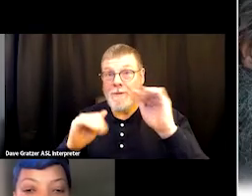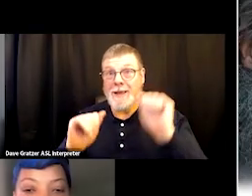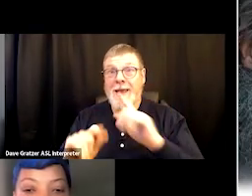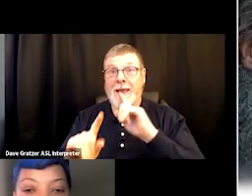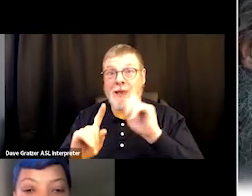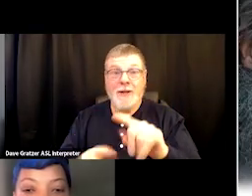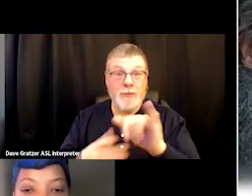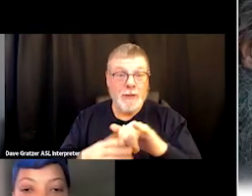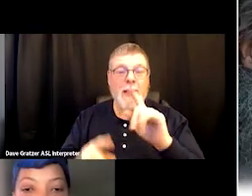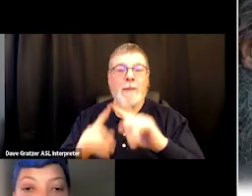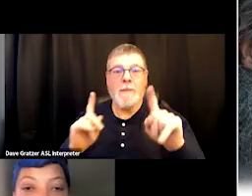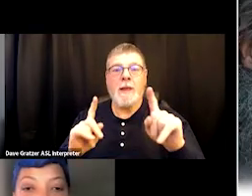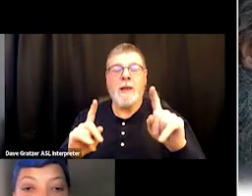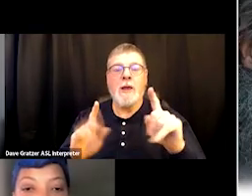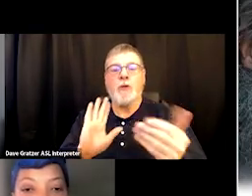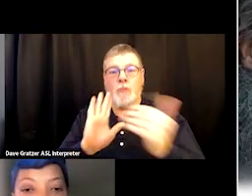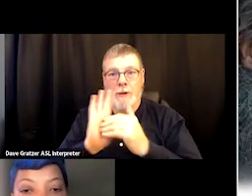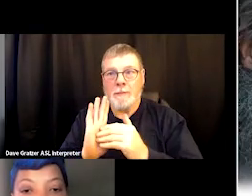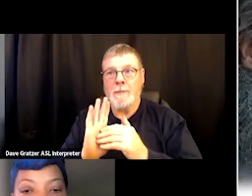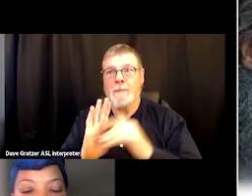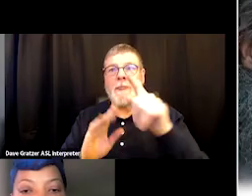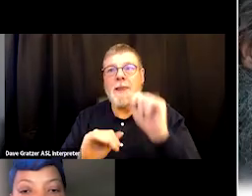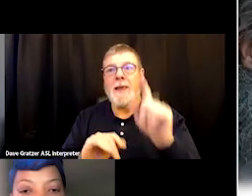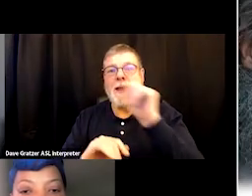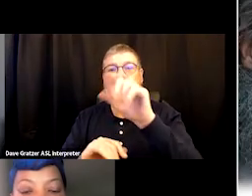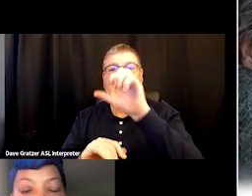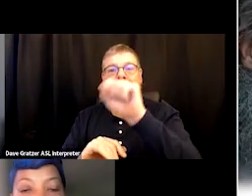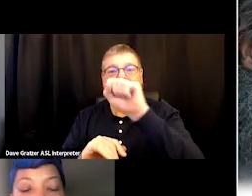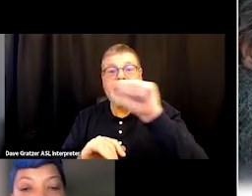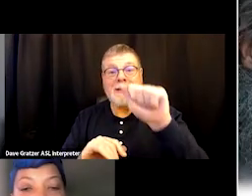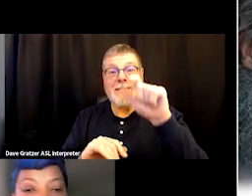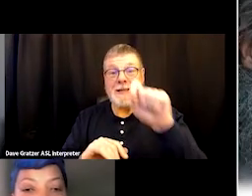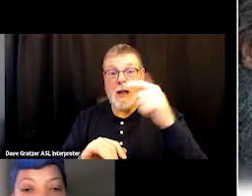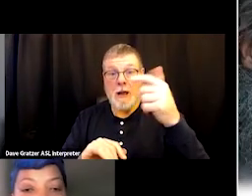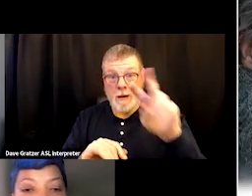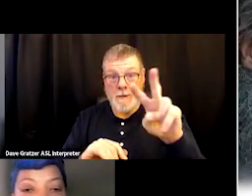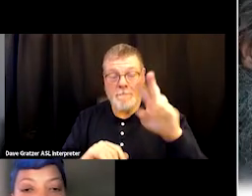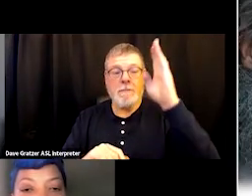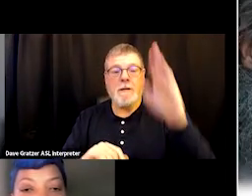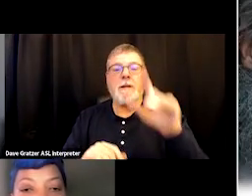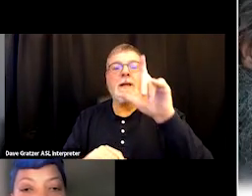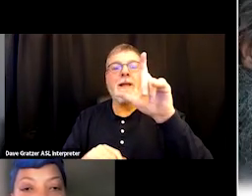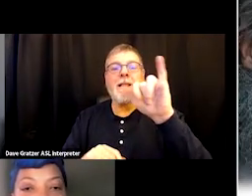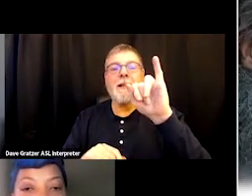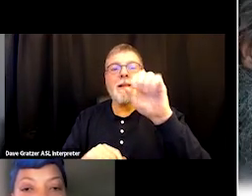but just as a repeat, you can go to the ssa.gov website, put listings in the search engine box,